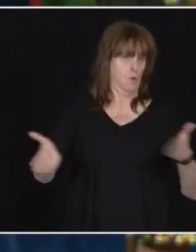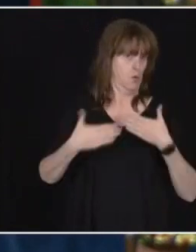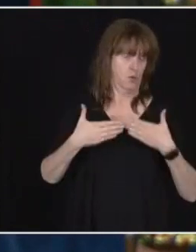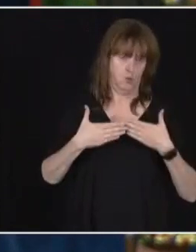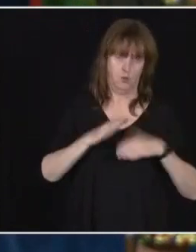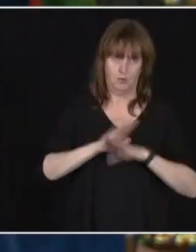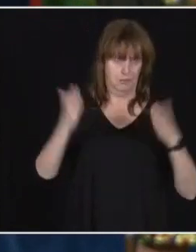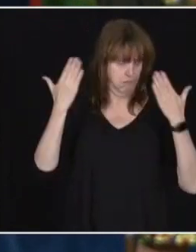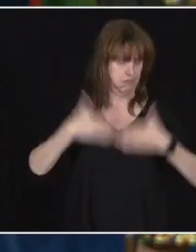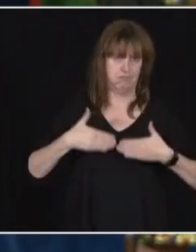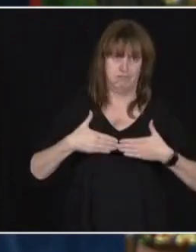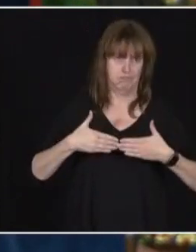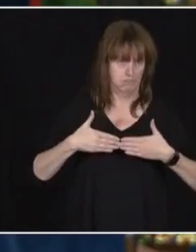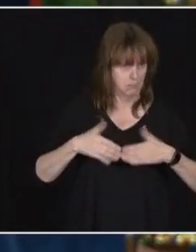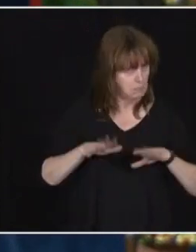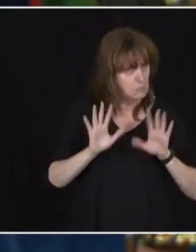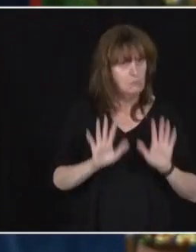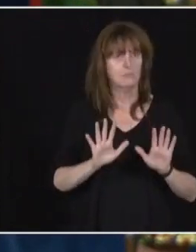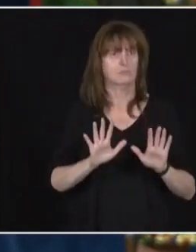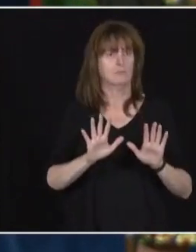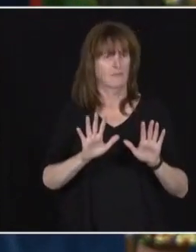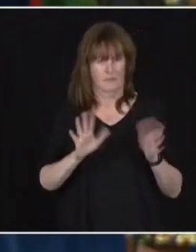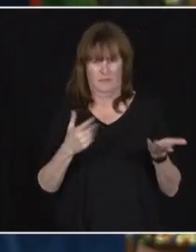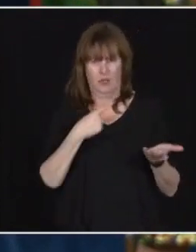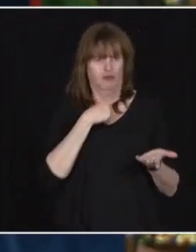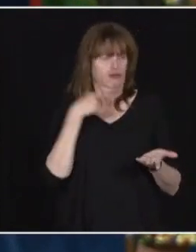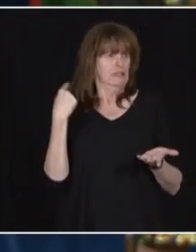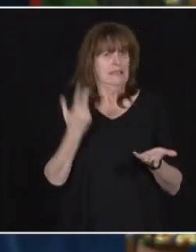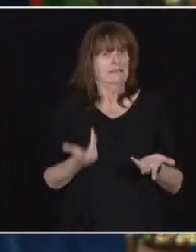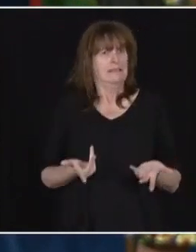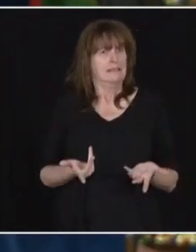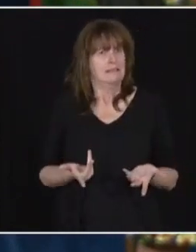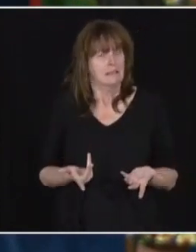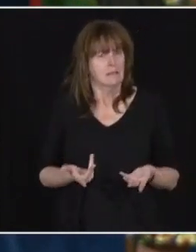We just can't risk it. When the time comes,